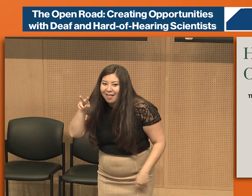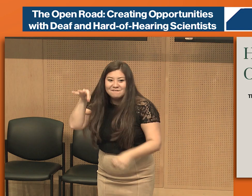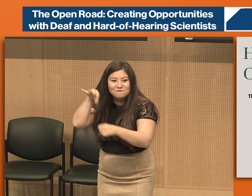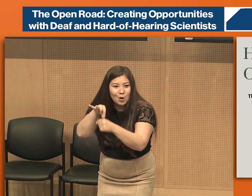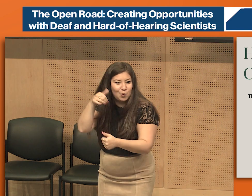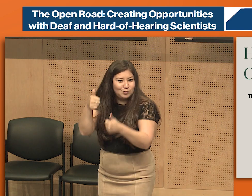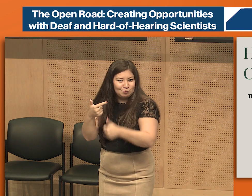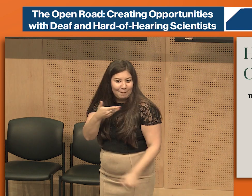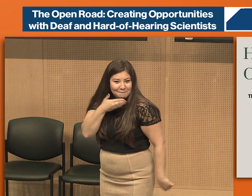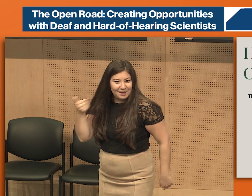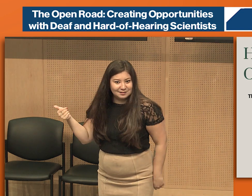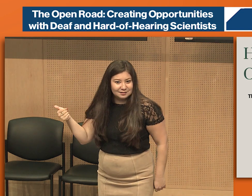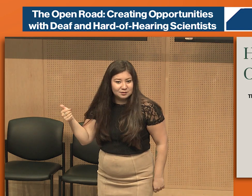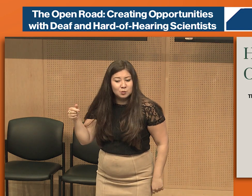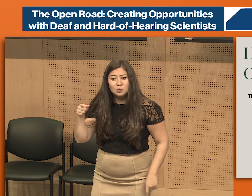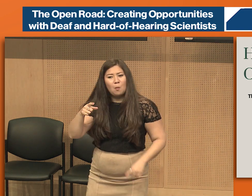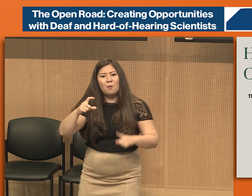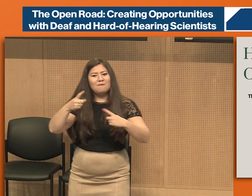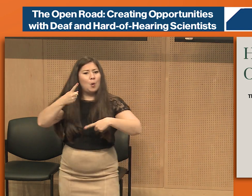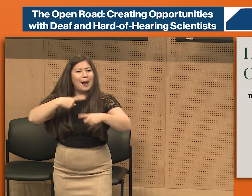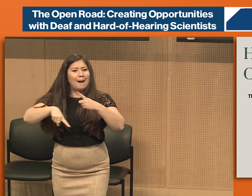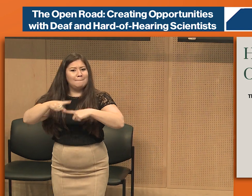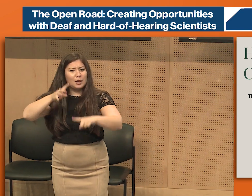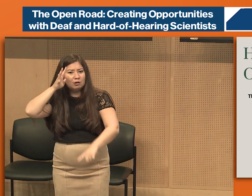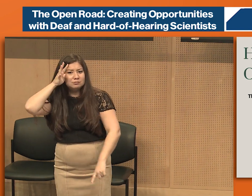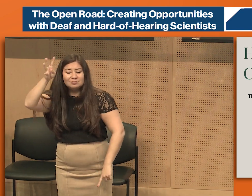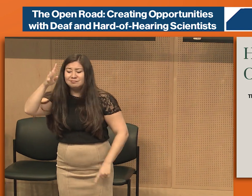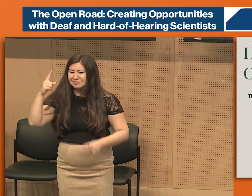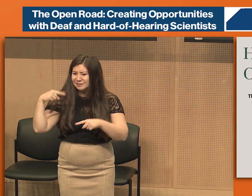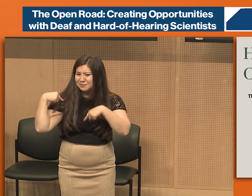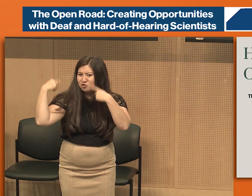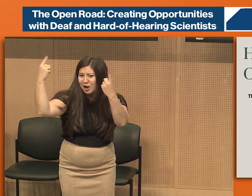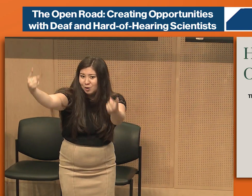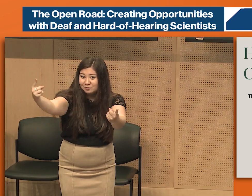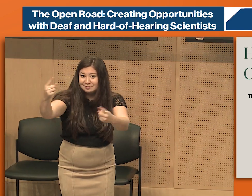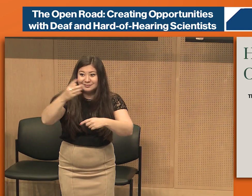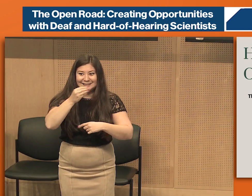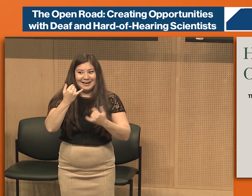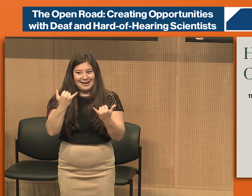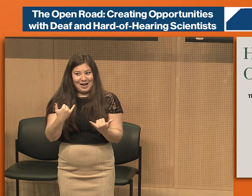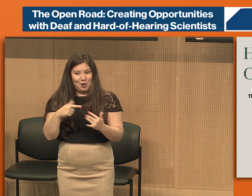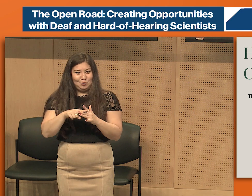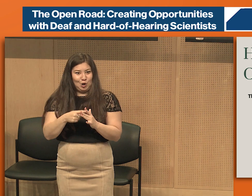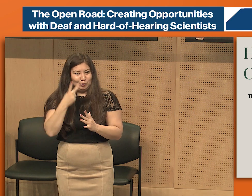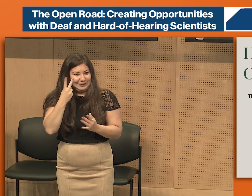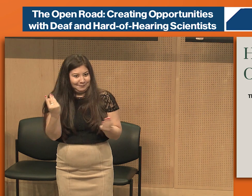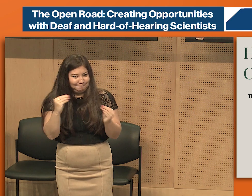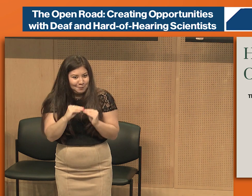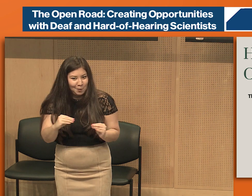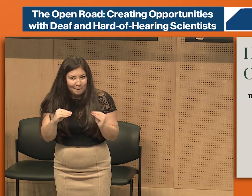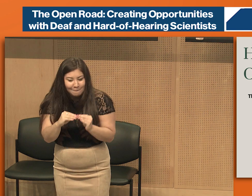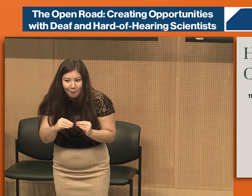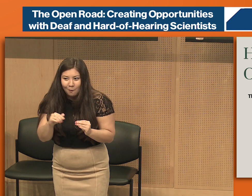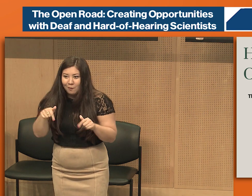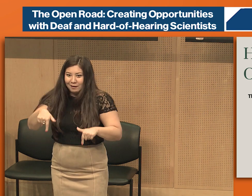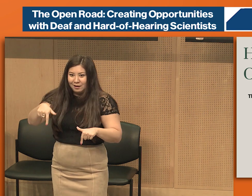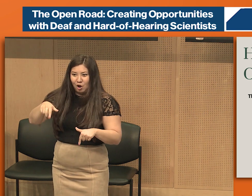and at the time, we would vote for which the best sign would be. And for a number of years, signs have been created, and we see more and more of that